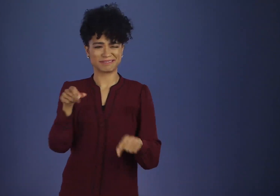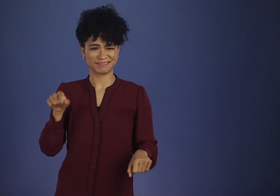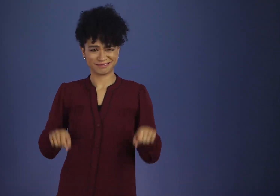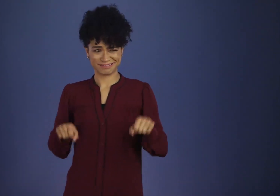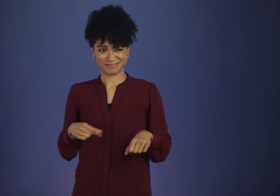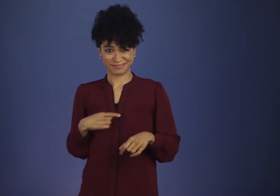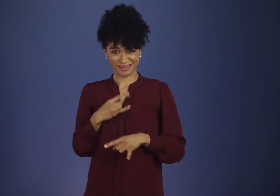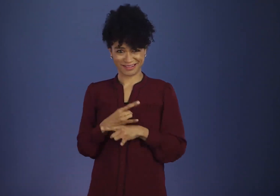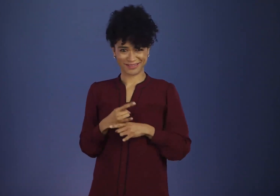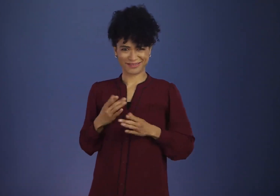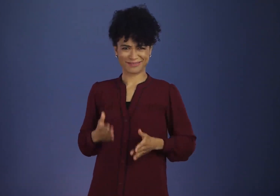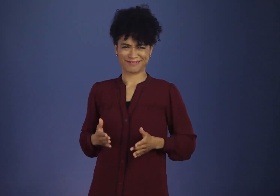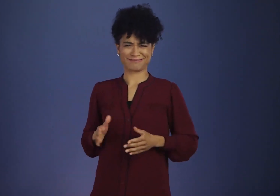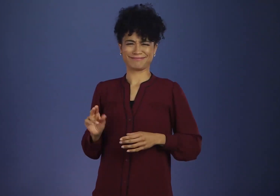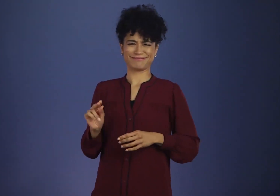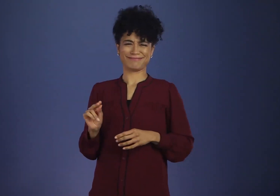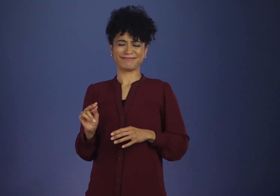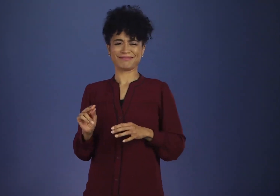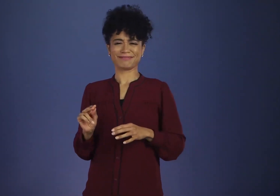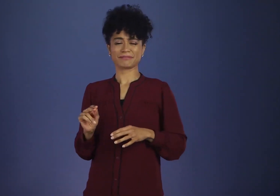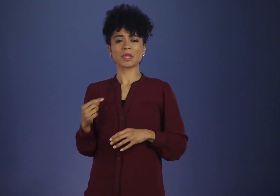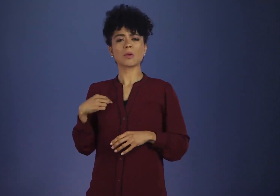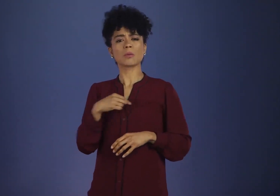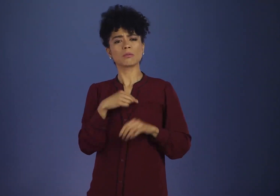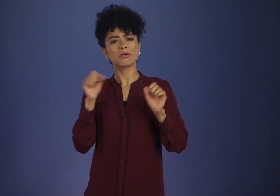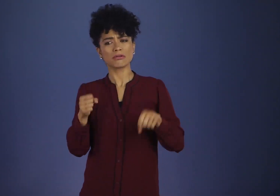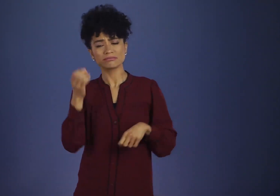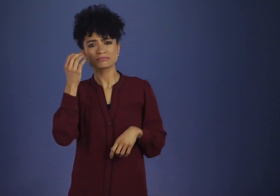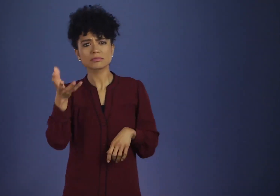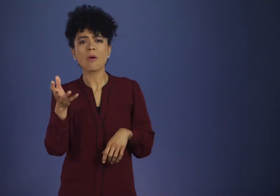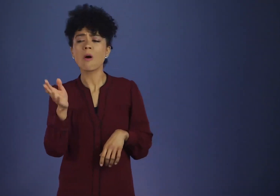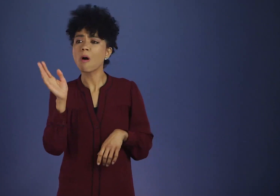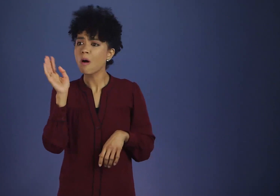To the doubters we could say, “Perhaps you're not an alcoholic after all.